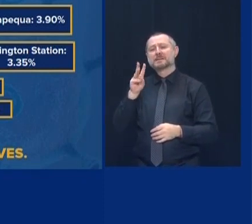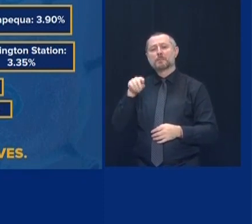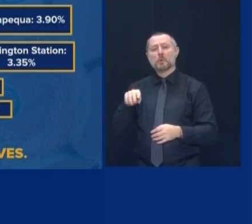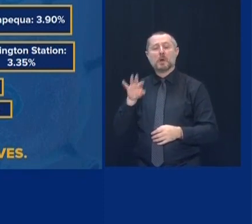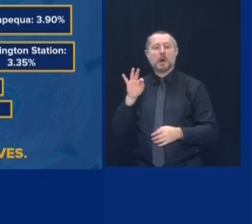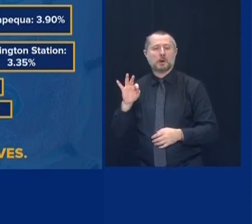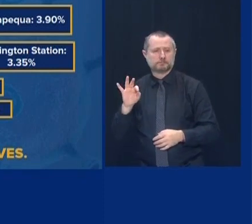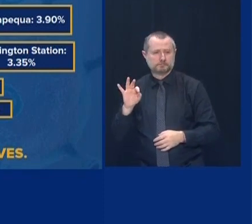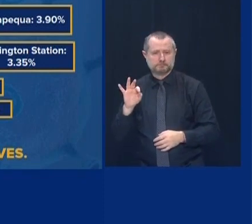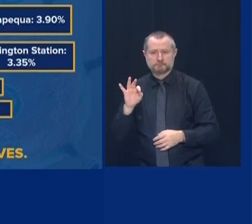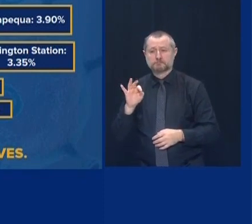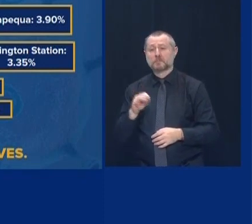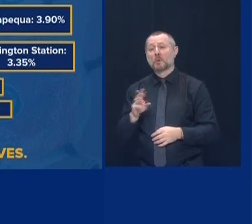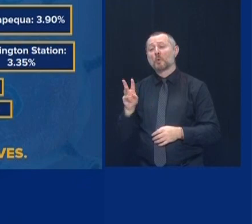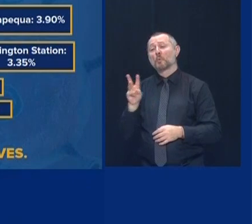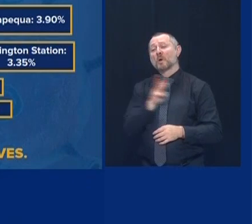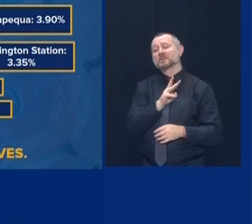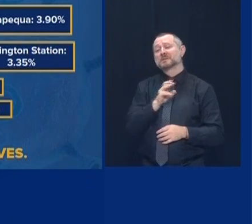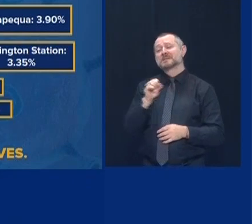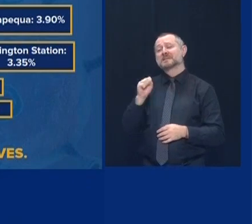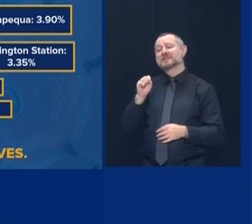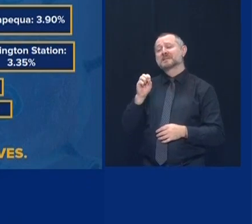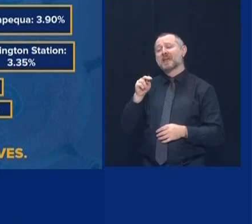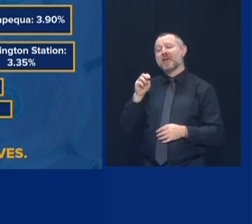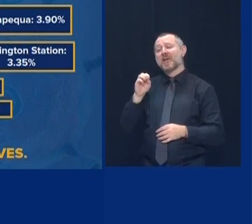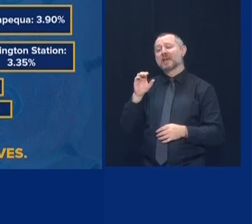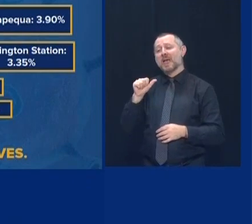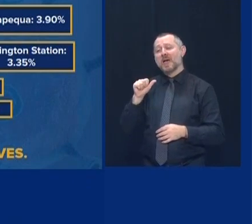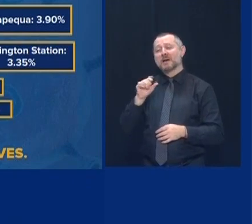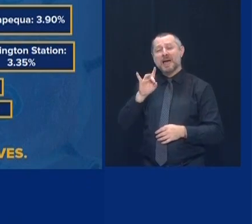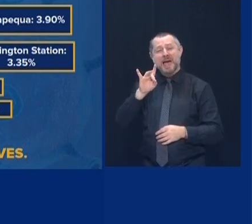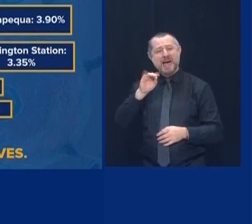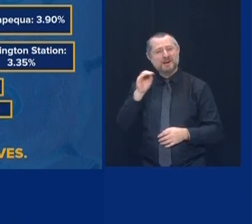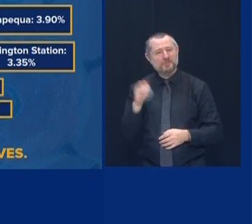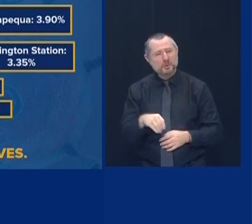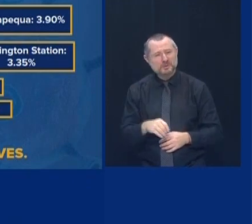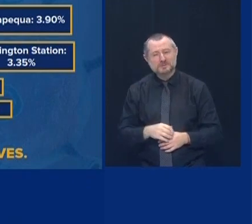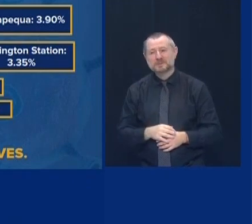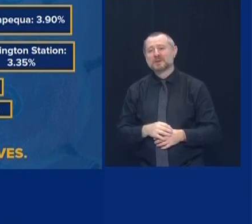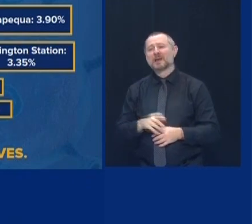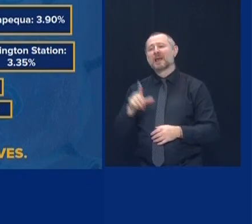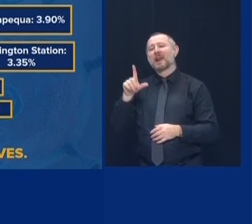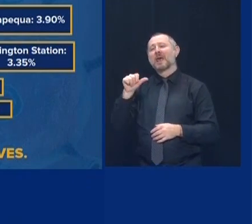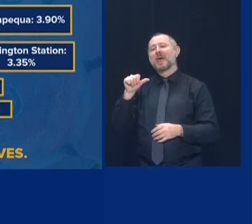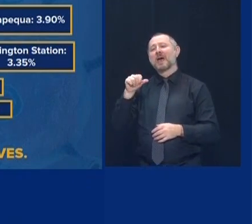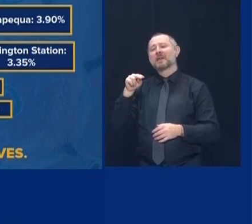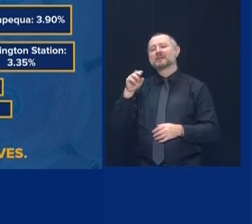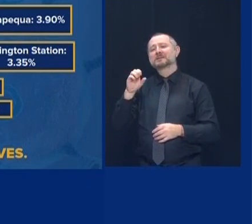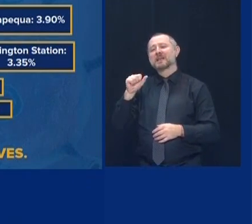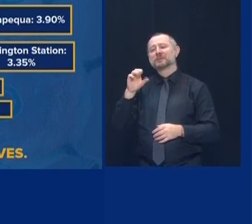YOU SEE BY COMMUNITYxD THE ORCHARD PARK, 6.9.q